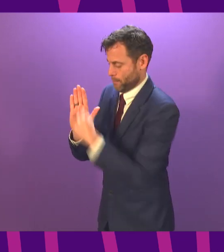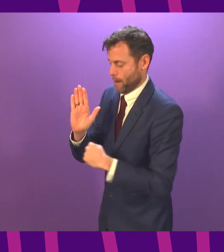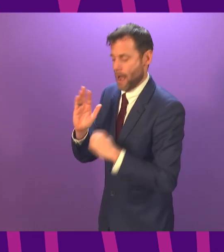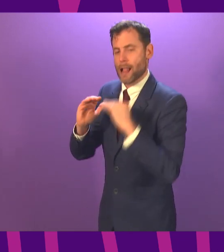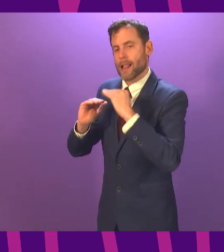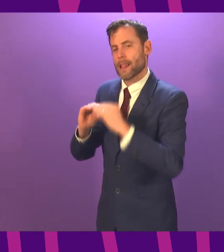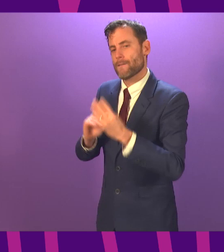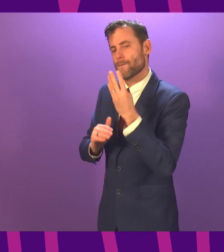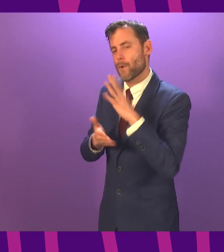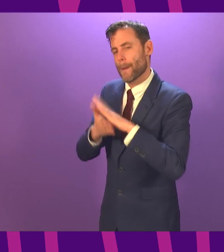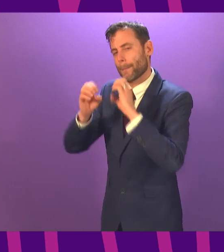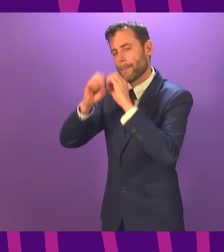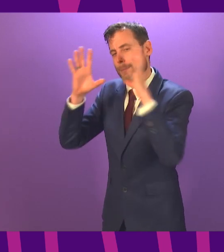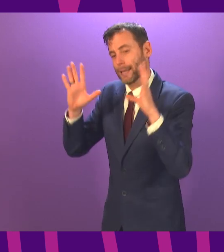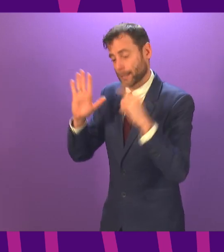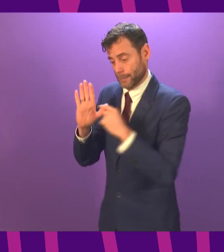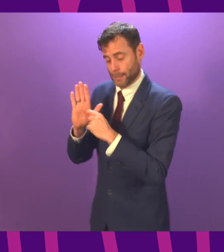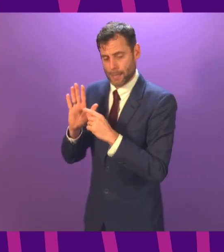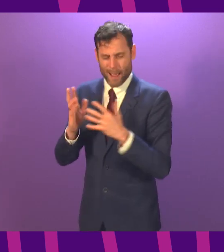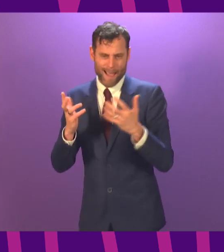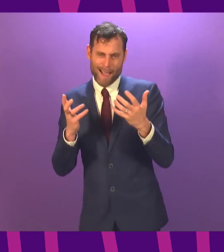will come into place on Saturday for most of Scotland—will mean for care homes.